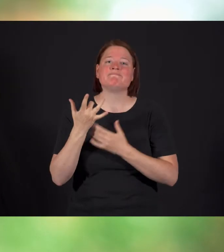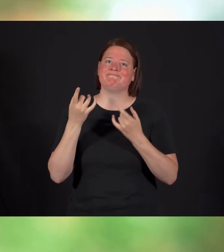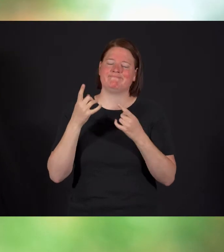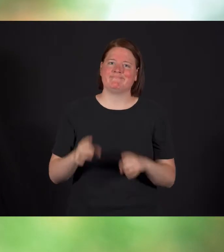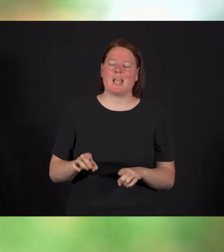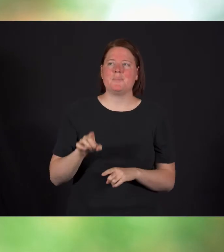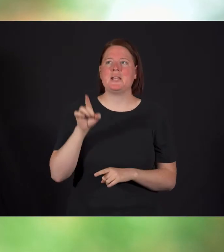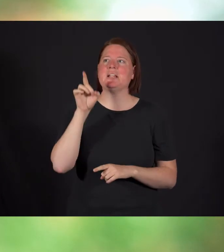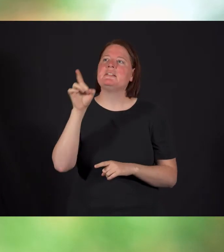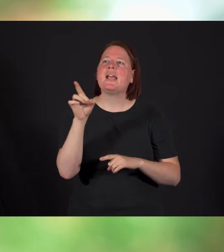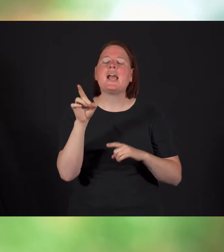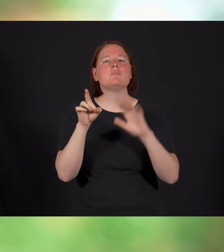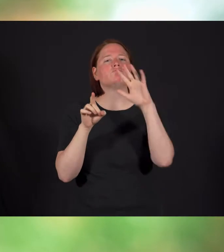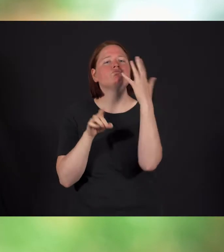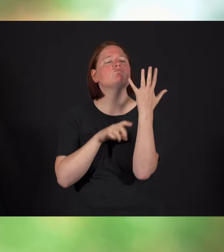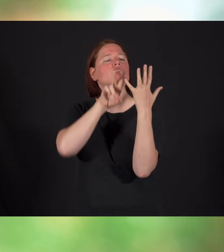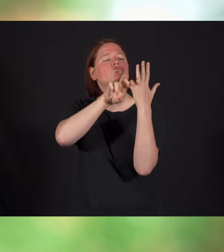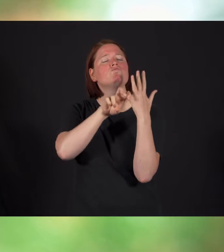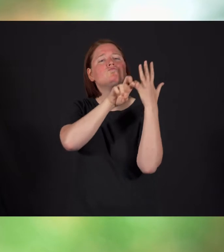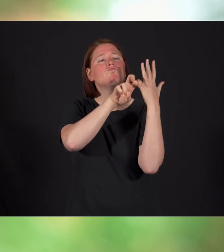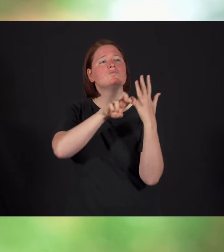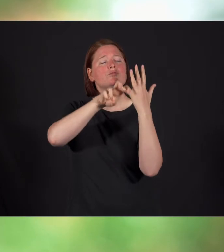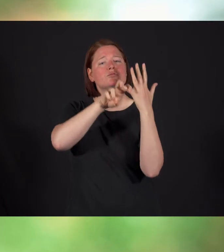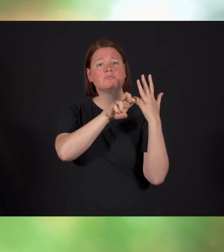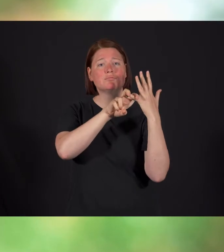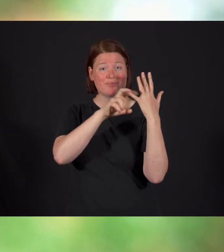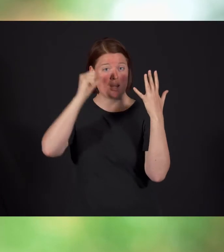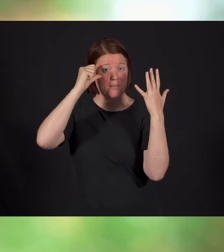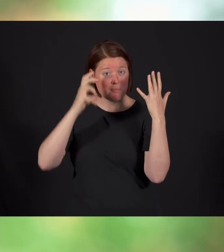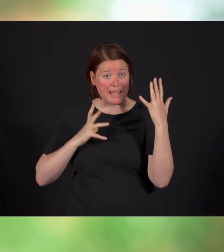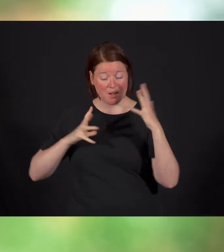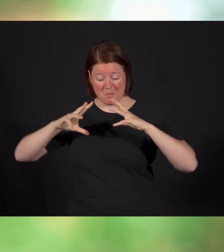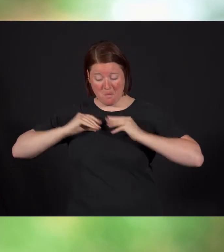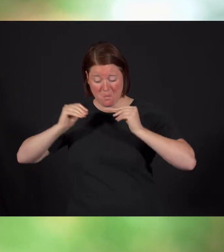and a gentleman that owned that property was trimming the tree with a chainsaw and didn't see Doctor Who